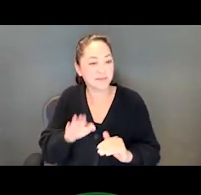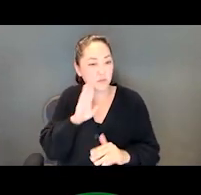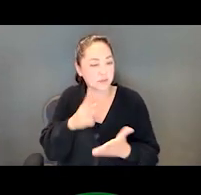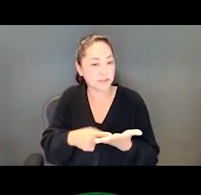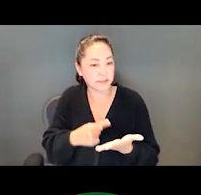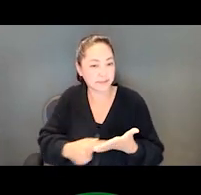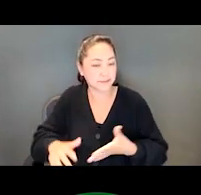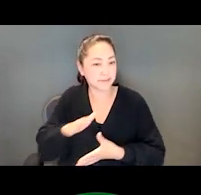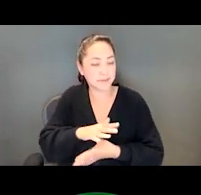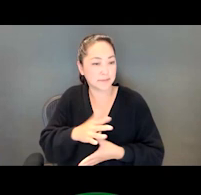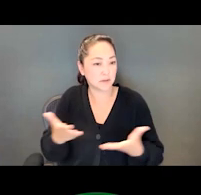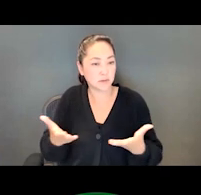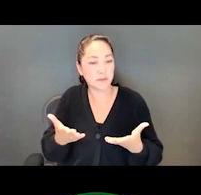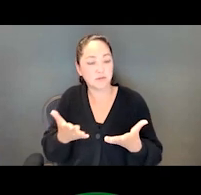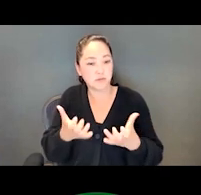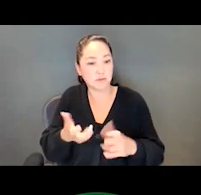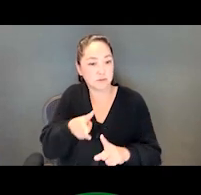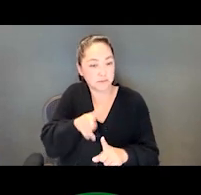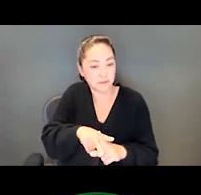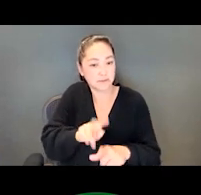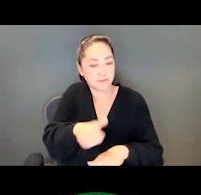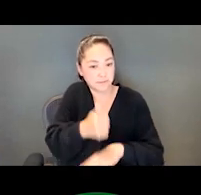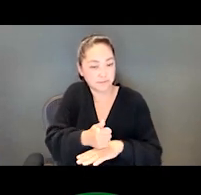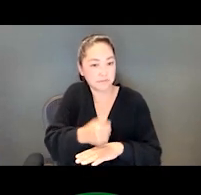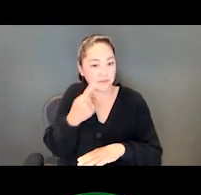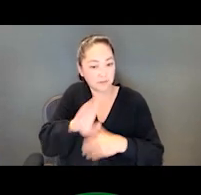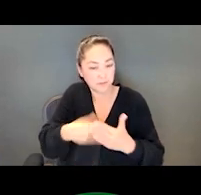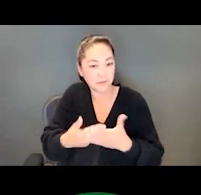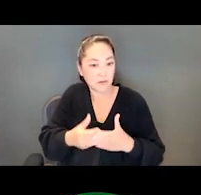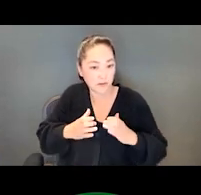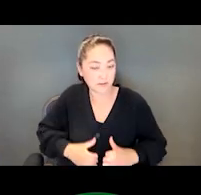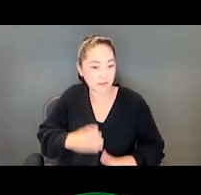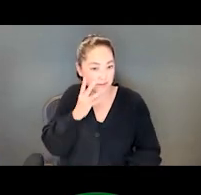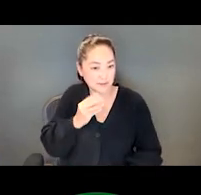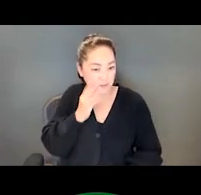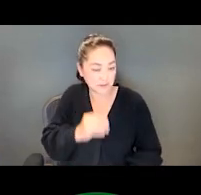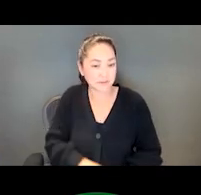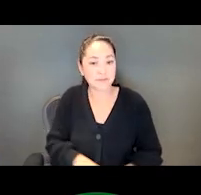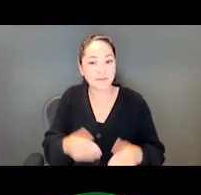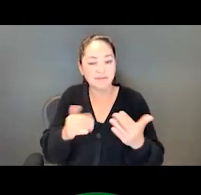The customer experience and in conclusion I will be also showing what should be the